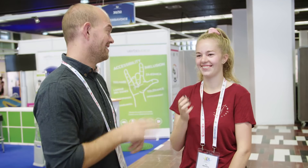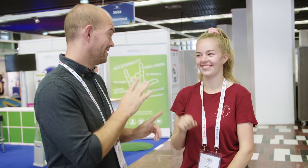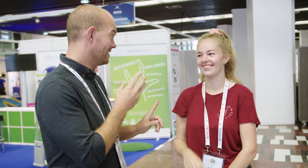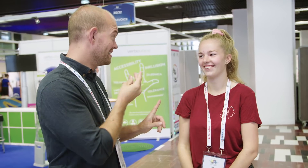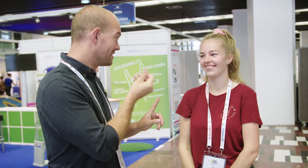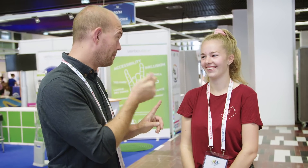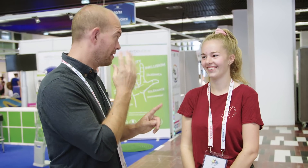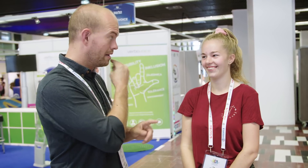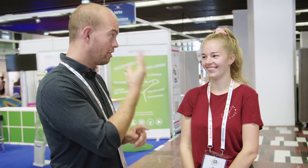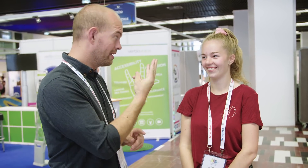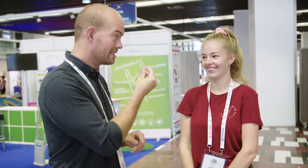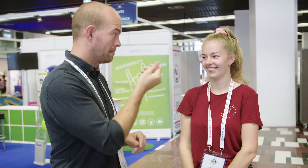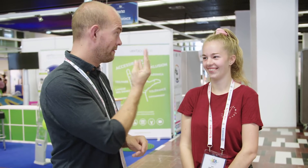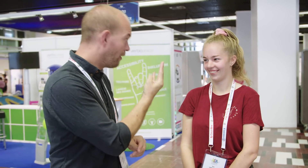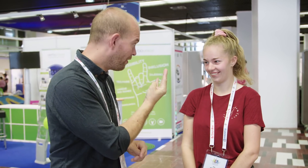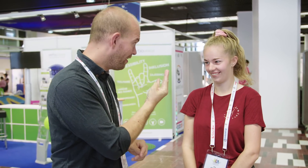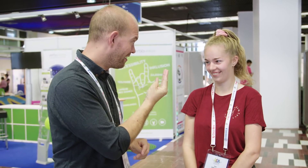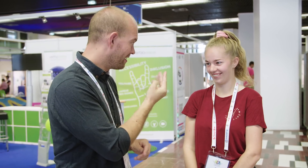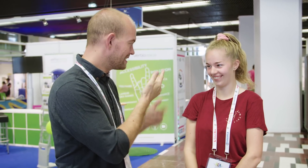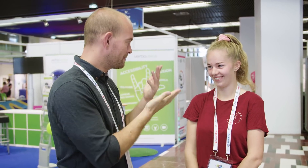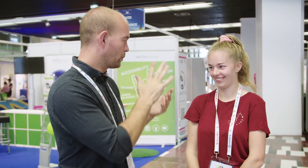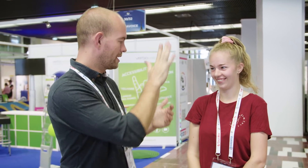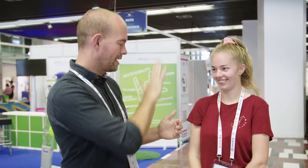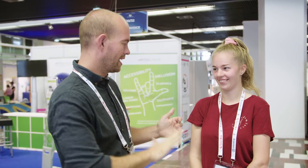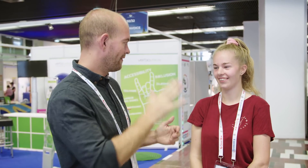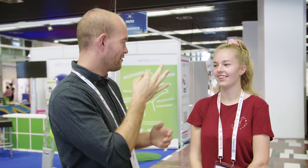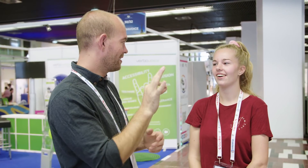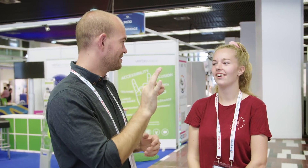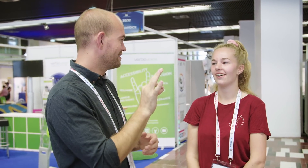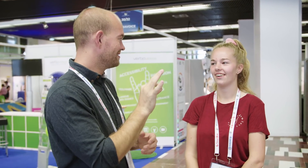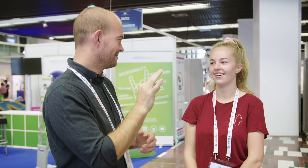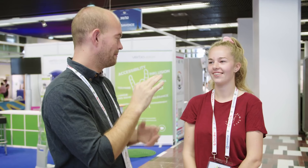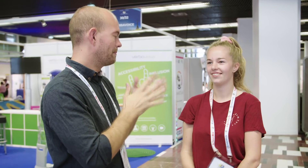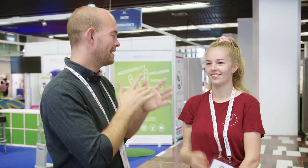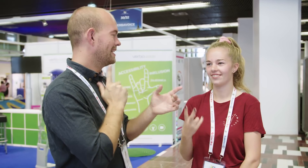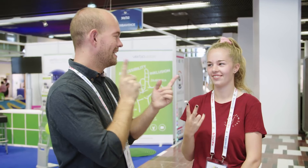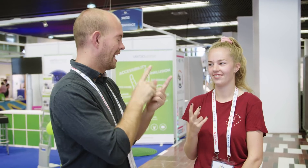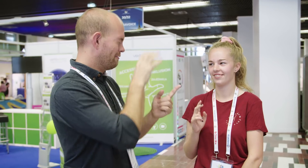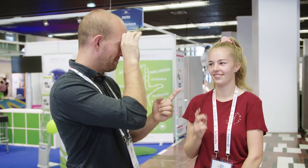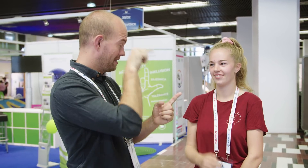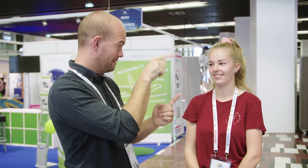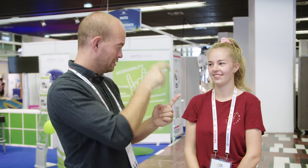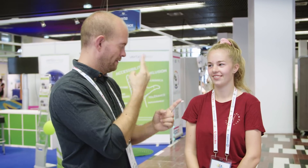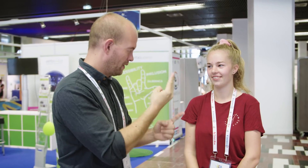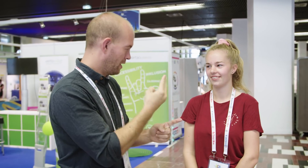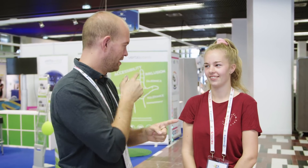Also they kiss one another on the cheek, and I often forget that when I go to say hello. Some people do three kisses, some people do four.